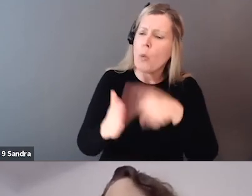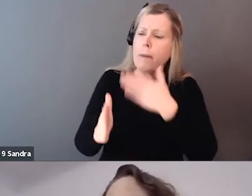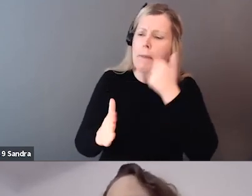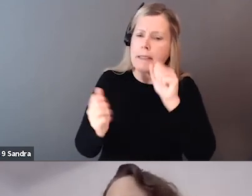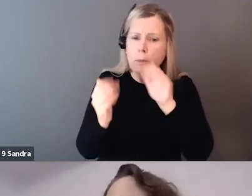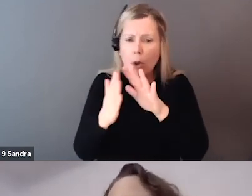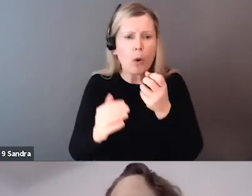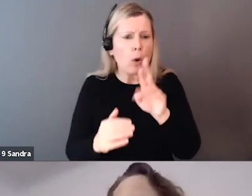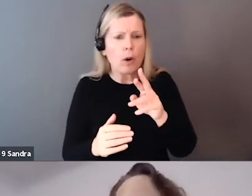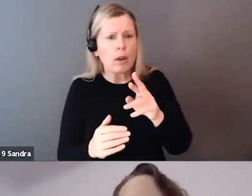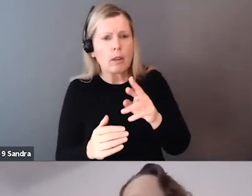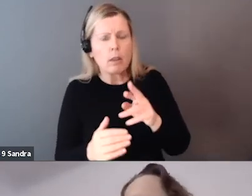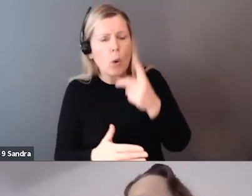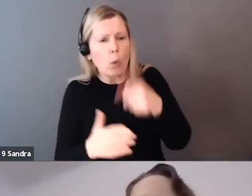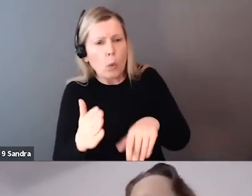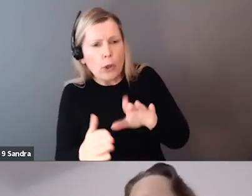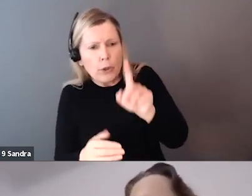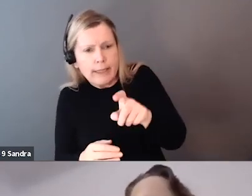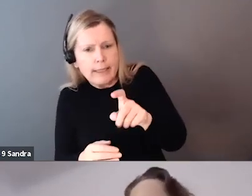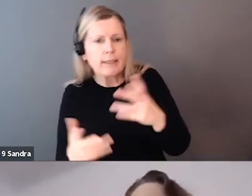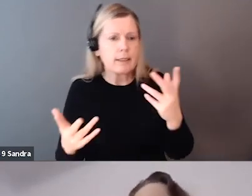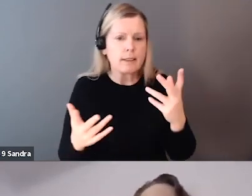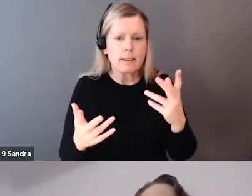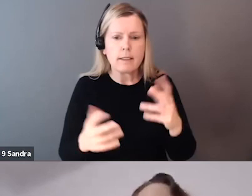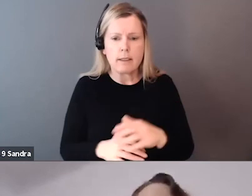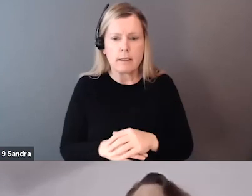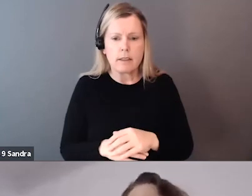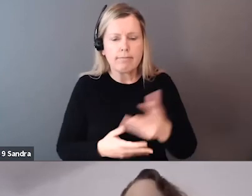concerns and needs and include workers and return to work planning. And all of the alternate routes